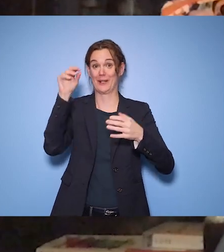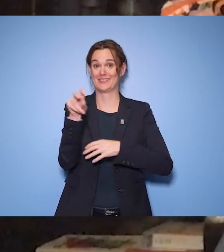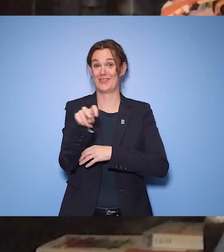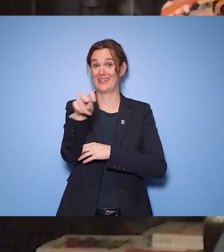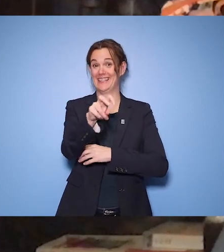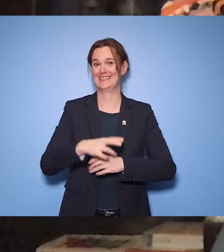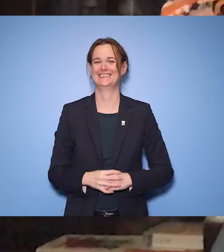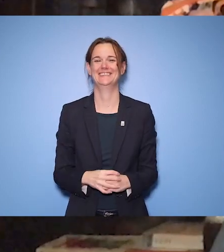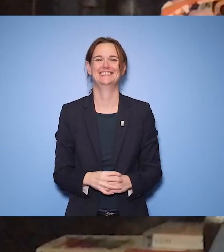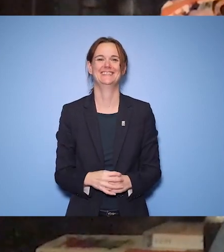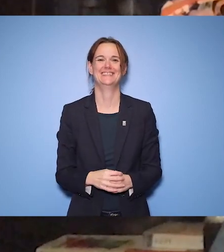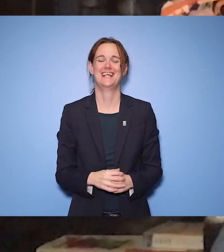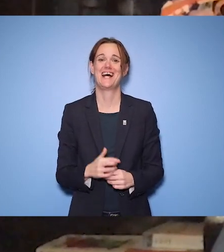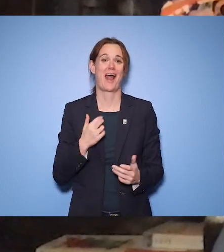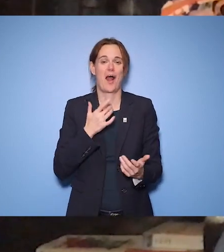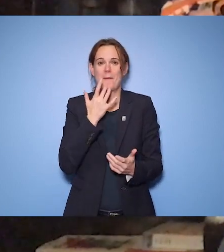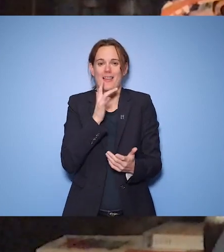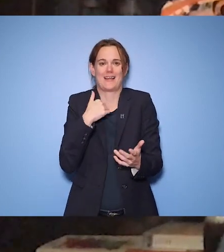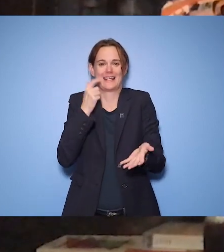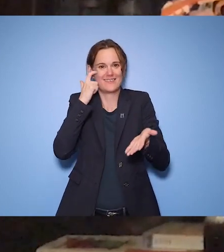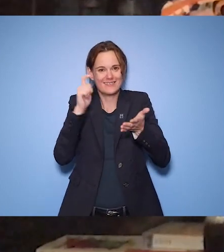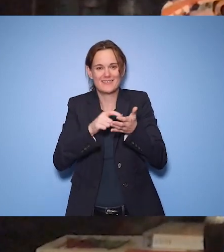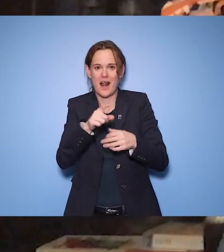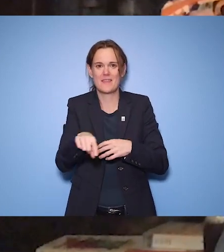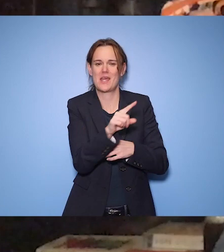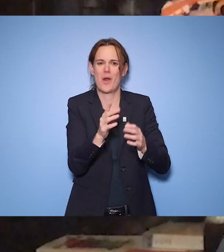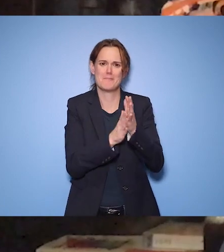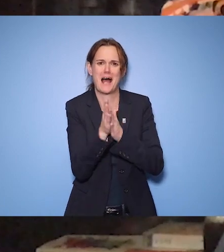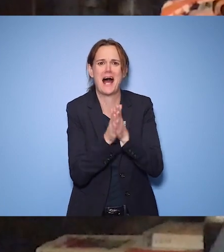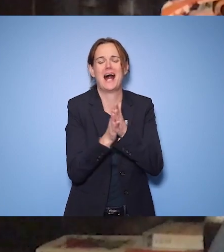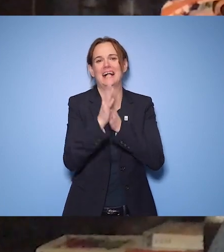journeys. I am so grateful to have opportunities to witness all the passion and creativity